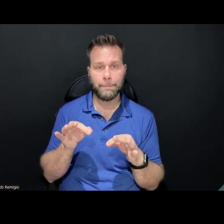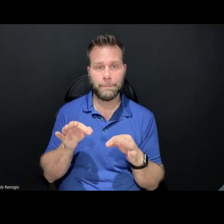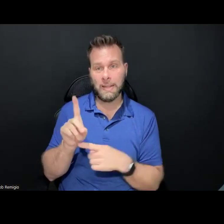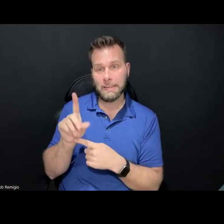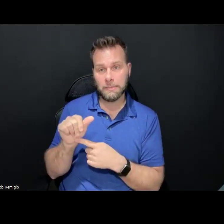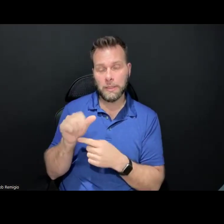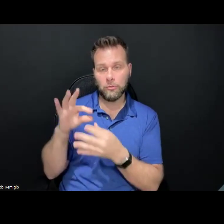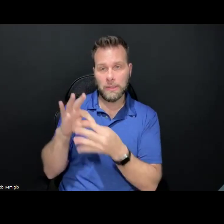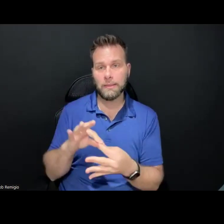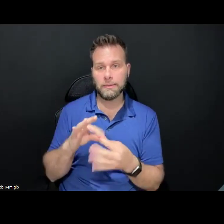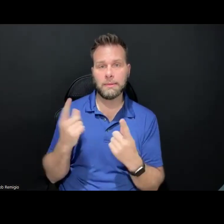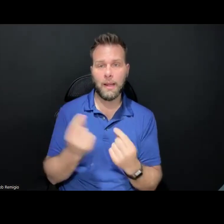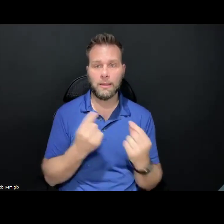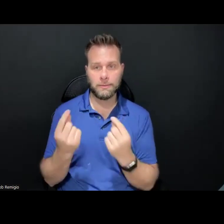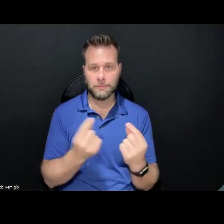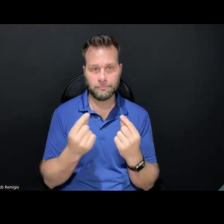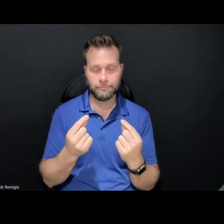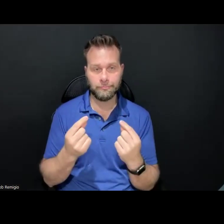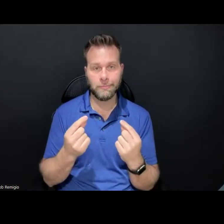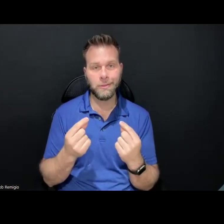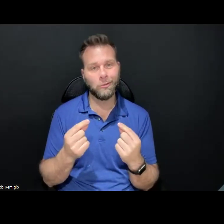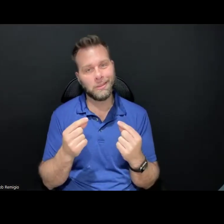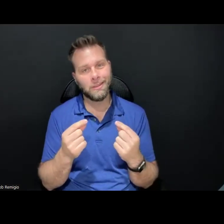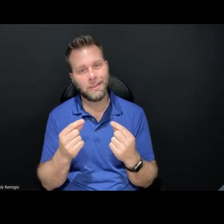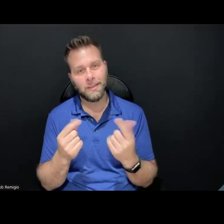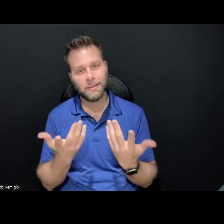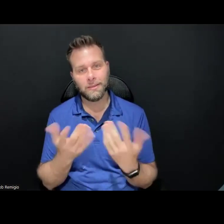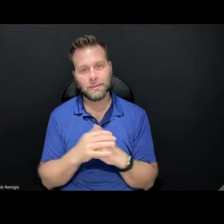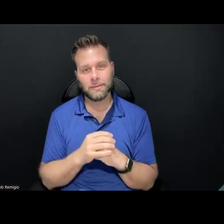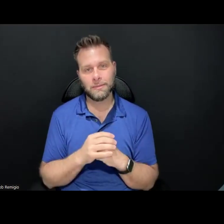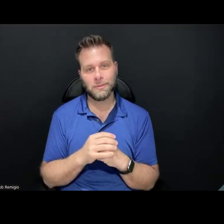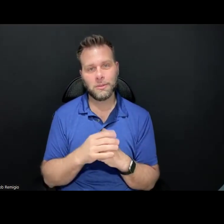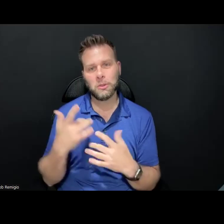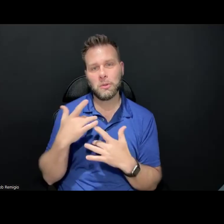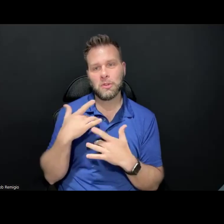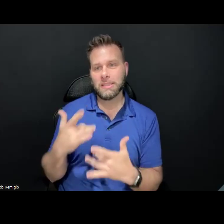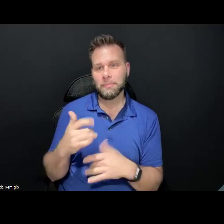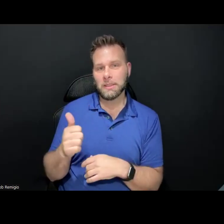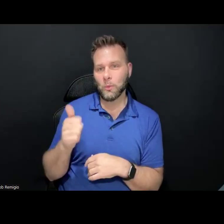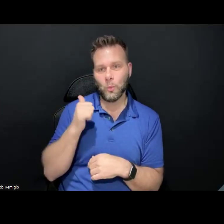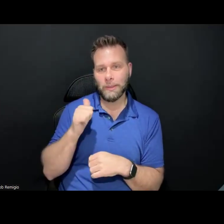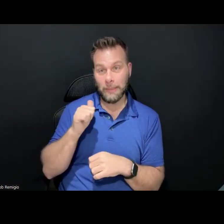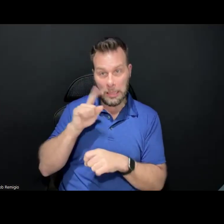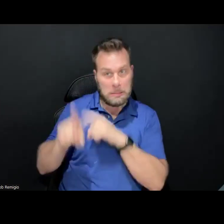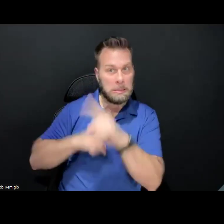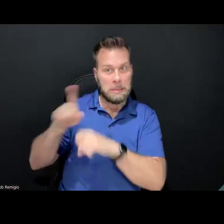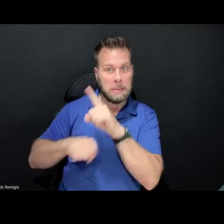trained to perform, and the individual needs to describe a disability-related task. In general, you wouldn't be asking a lot of follow-up